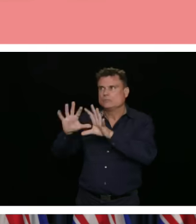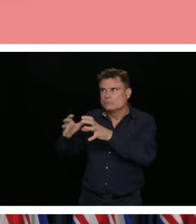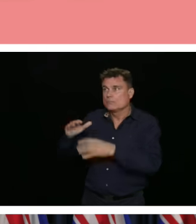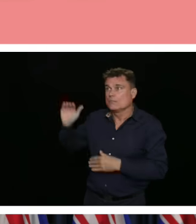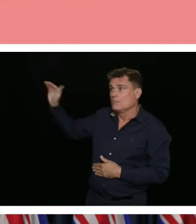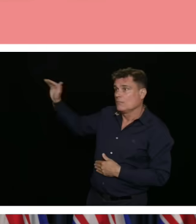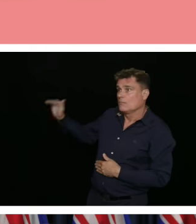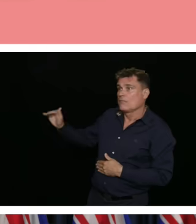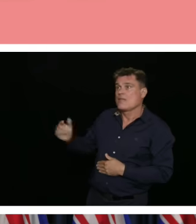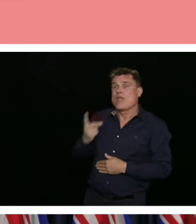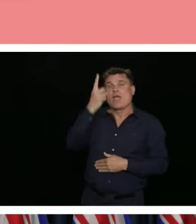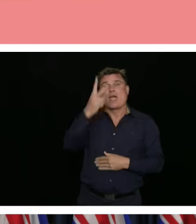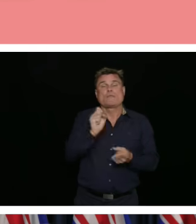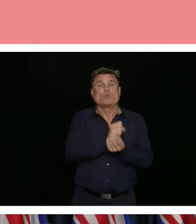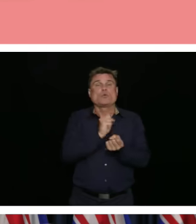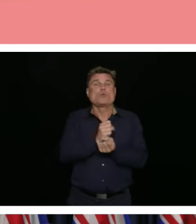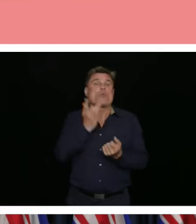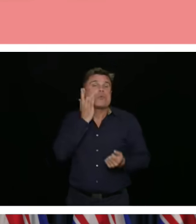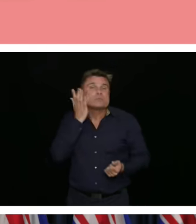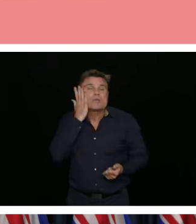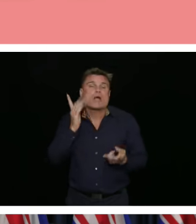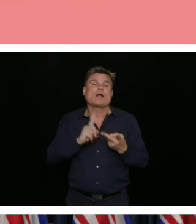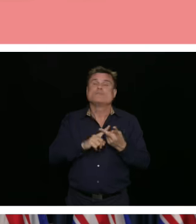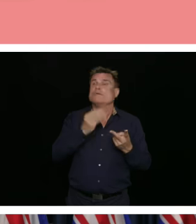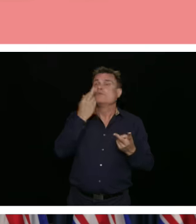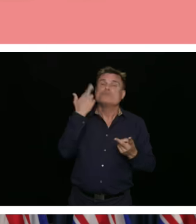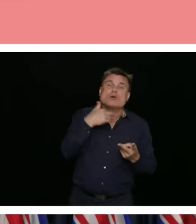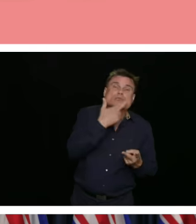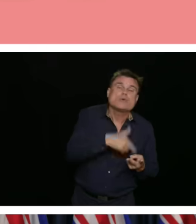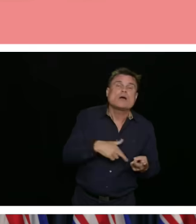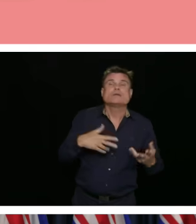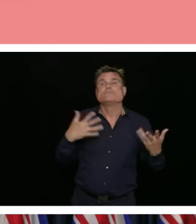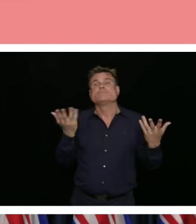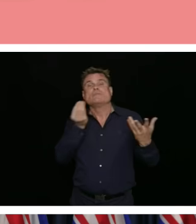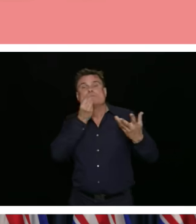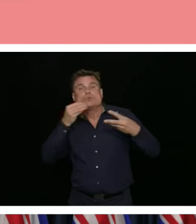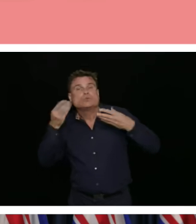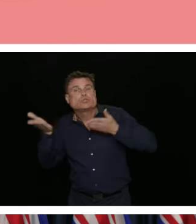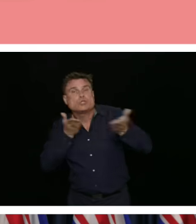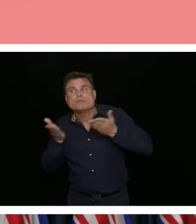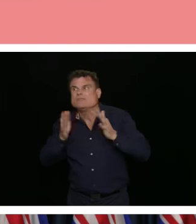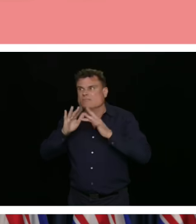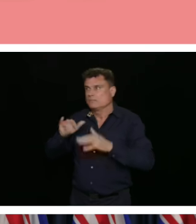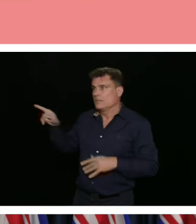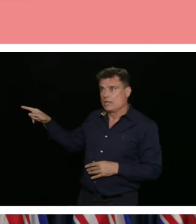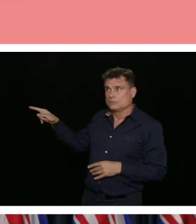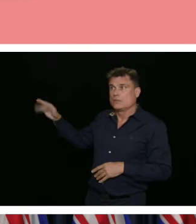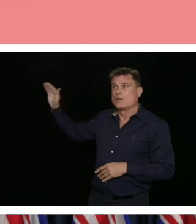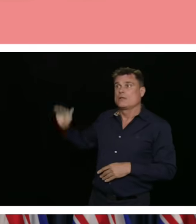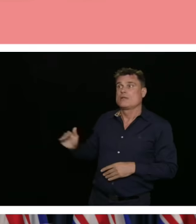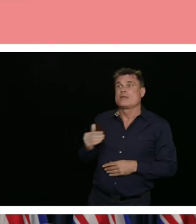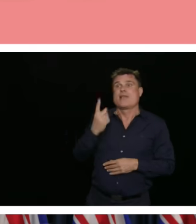With the numbers we've had, this large database, this allows us to be able to compensate for areas that we